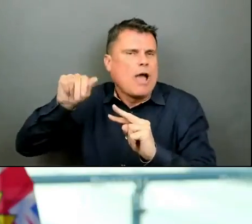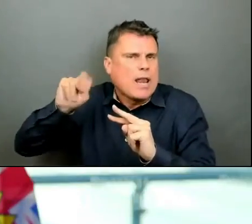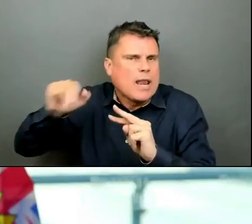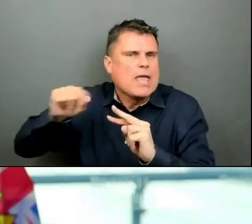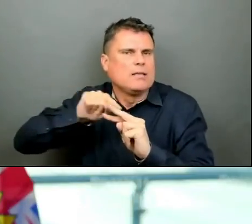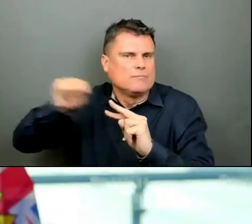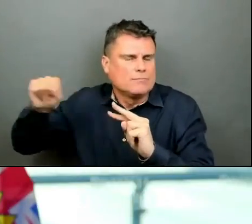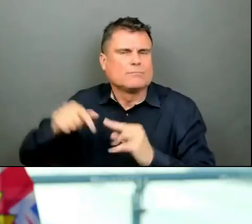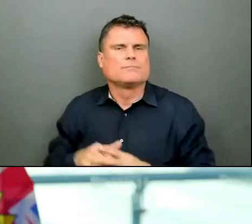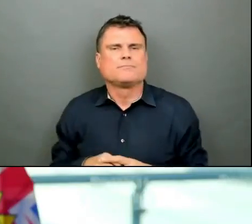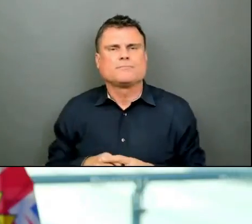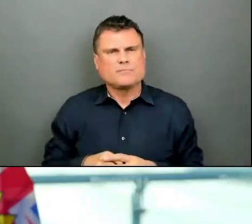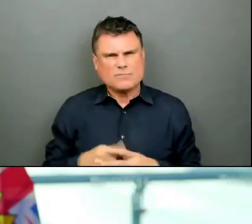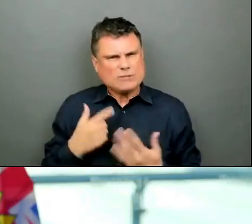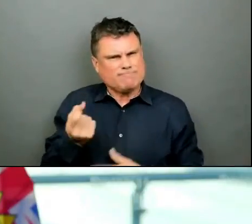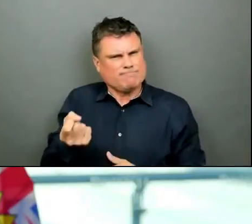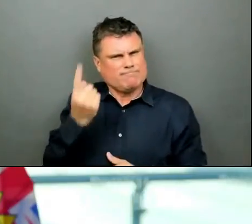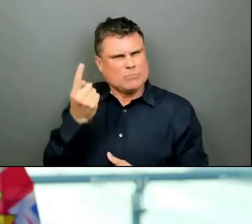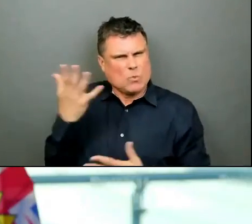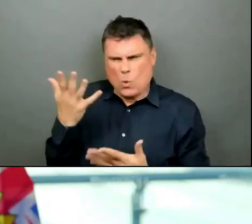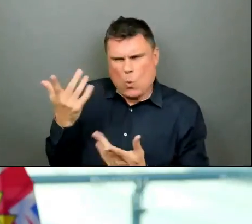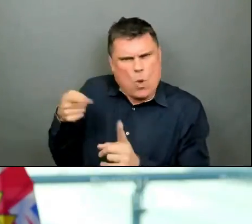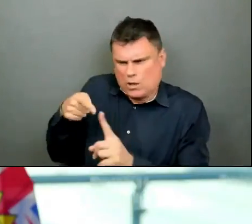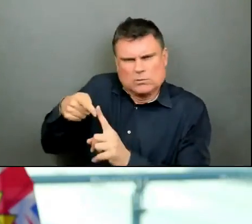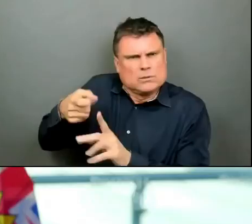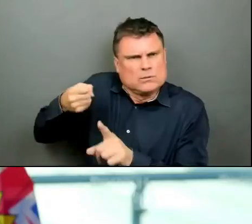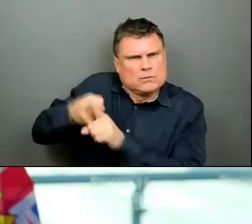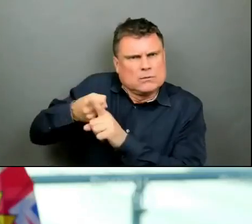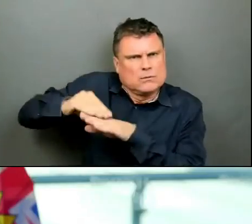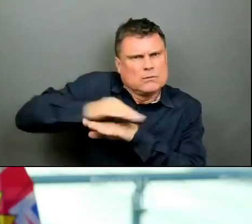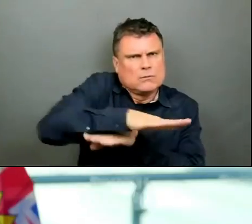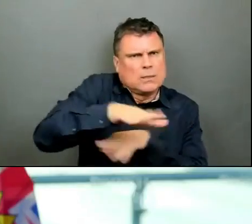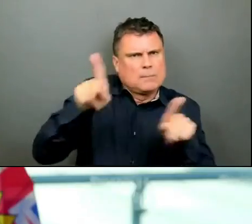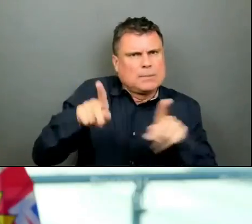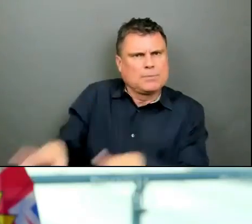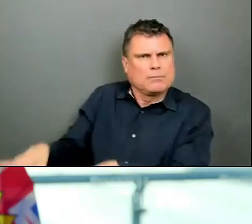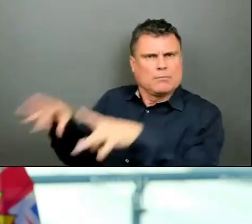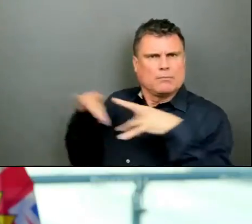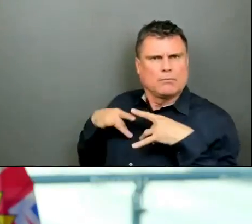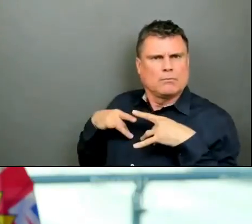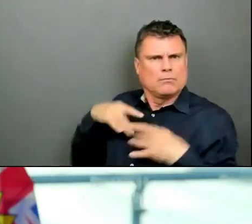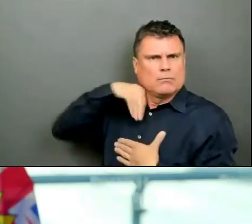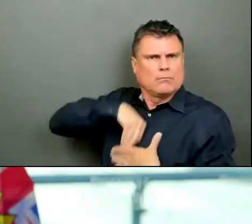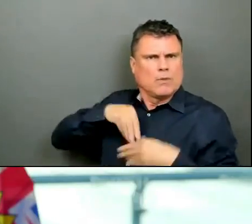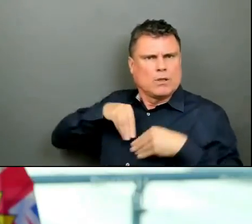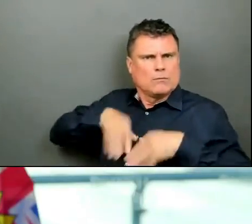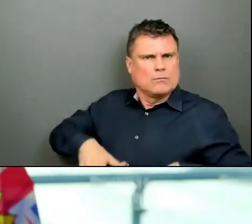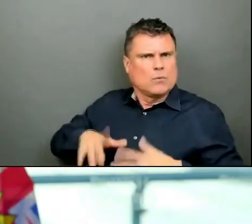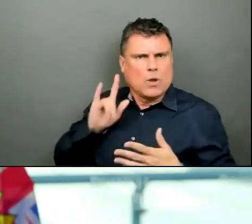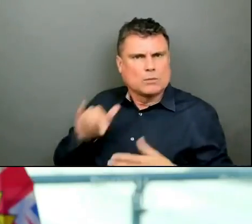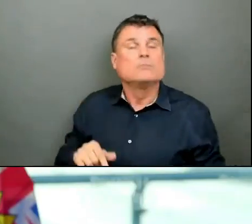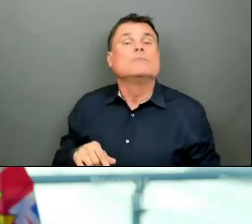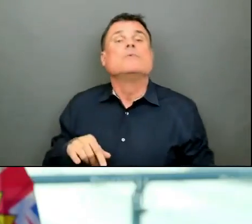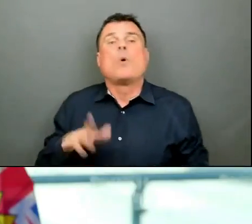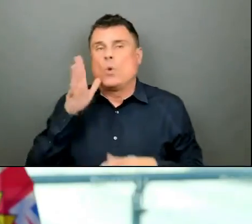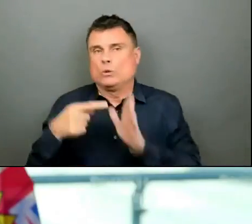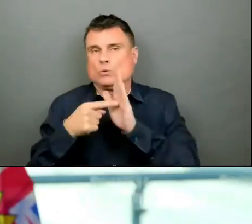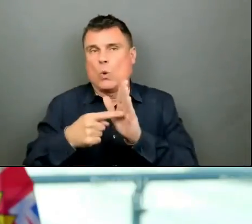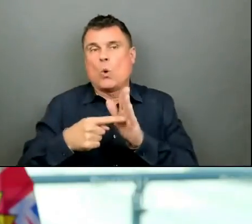happening. So we will be presenting that likely next week, and we haven't figured out exactly what that will